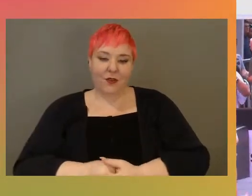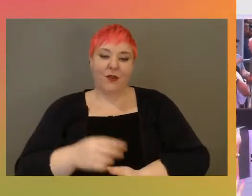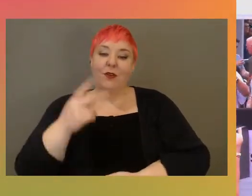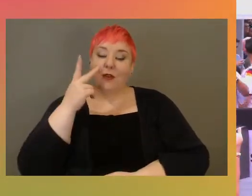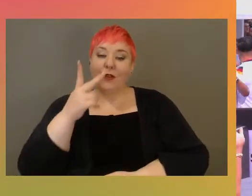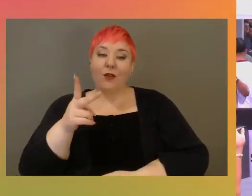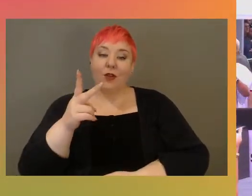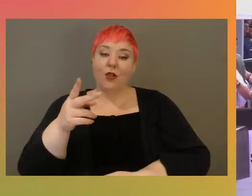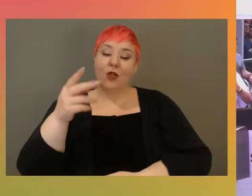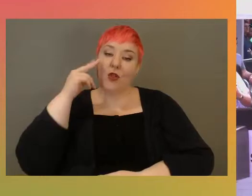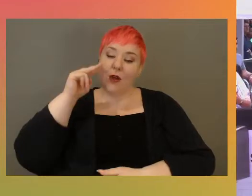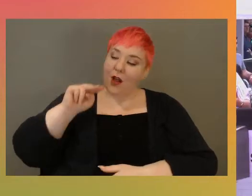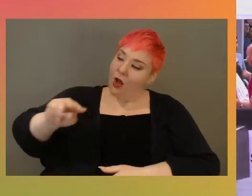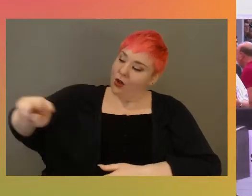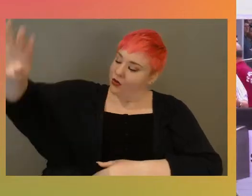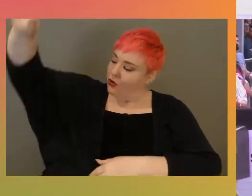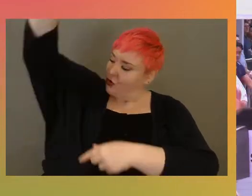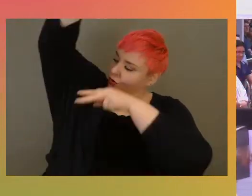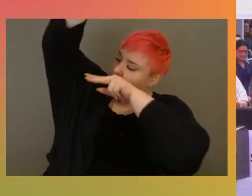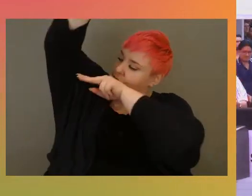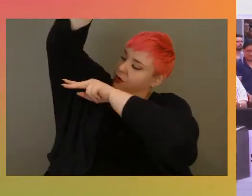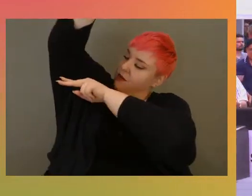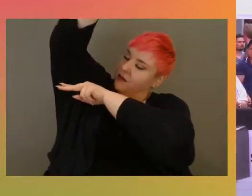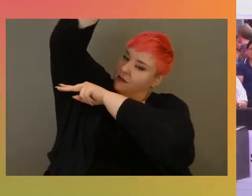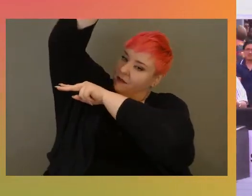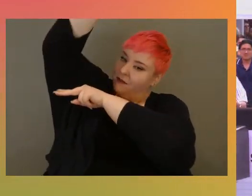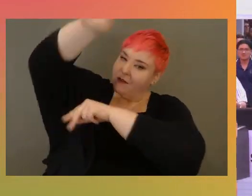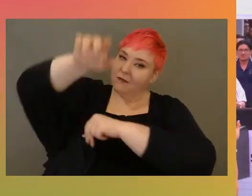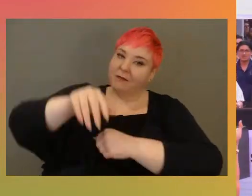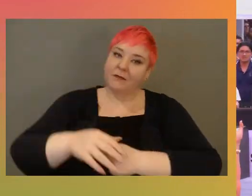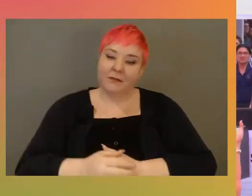PEDAL OUT YOUR LEGS. ROLL TO THE RIGHT FOOT AND SLIDE YOUR RIGHT ARM UP AND